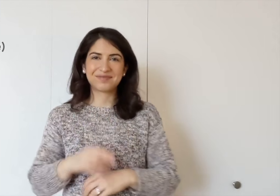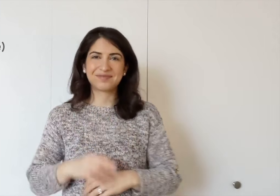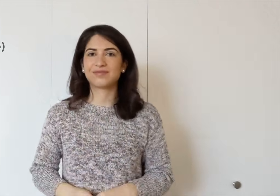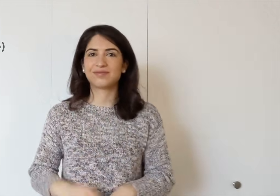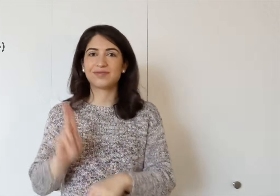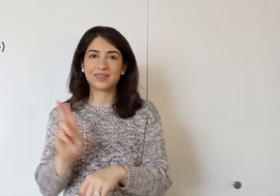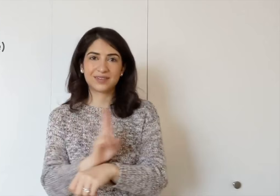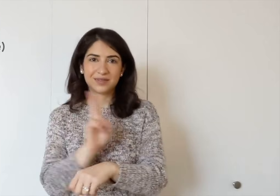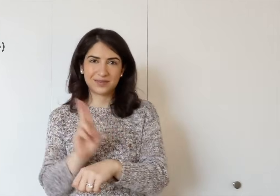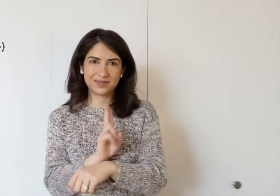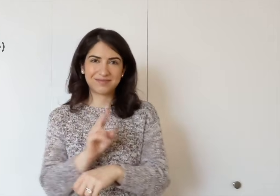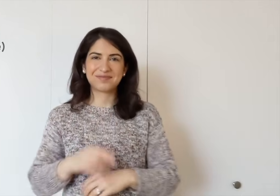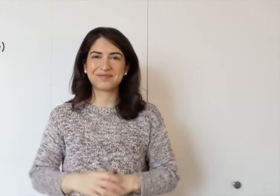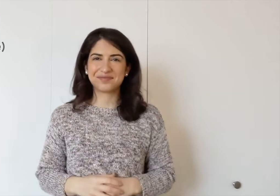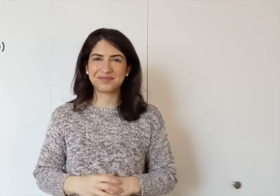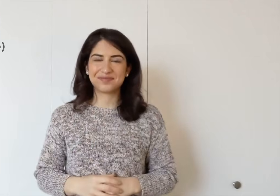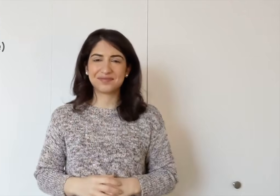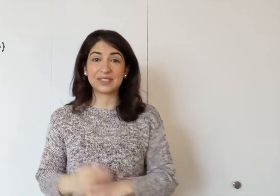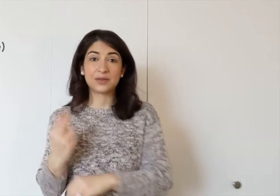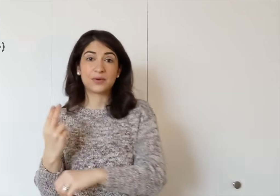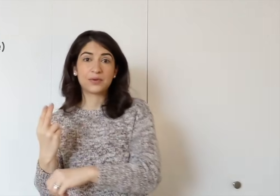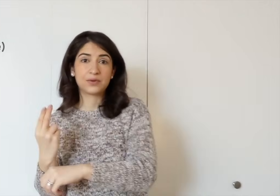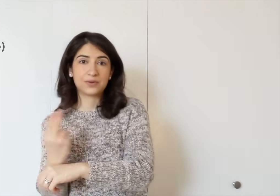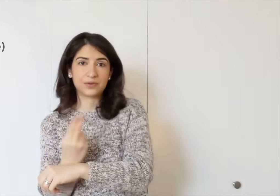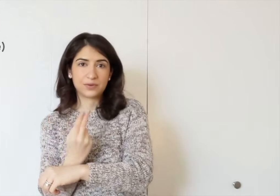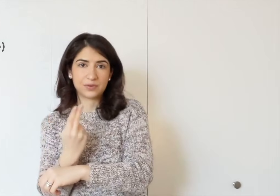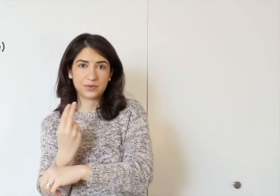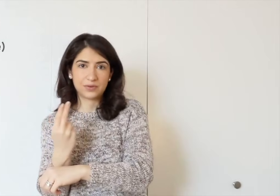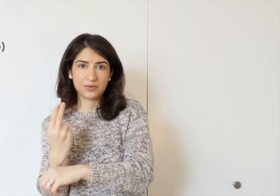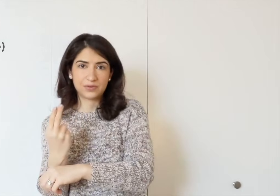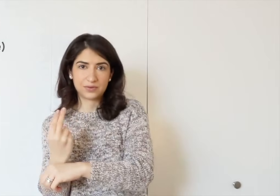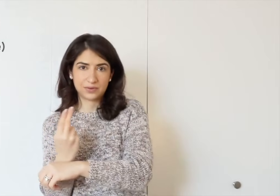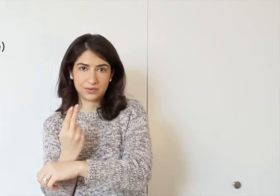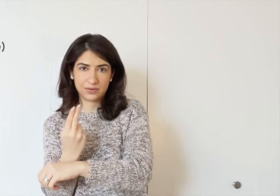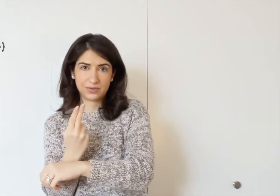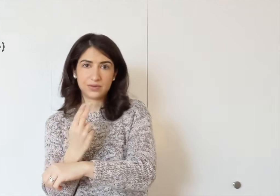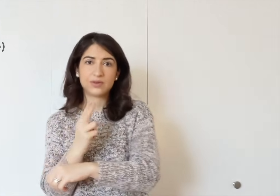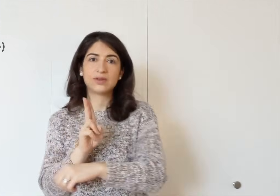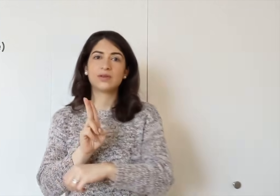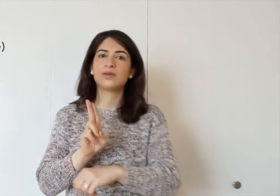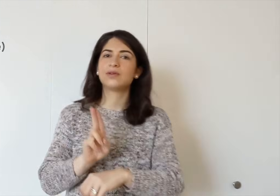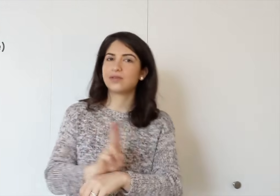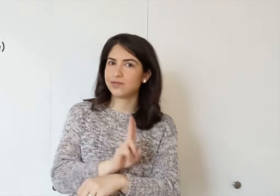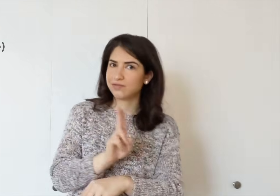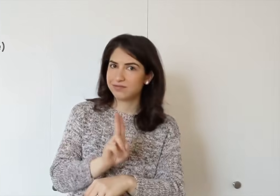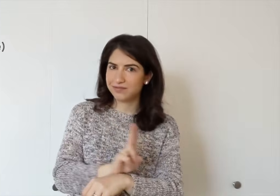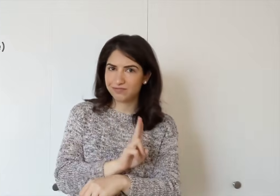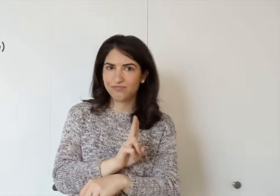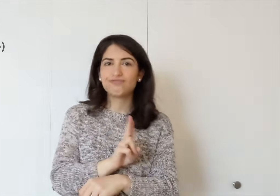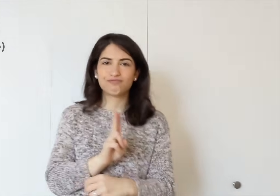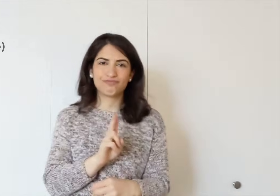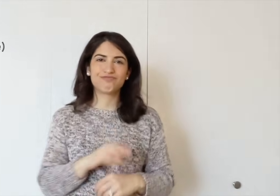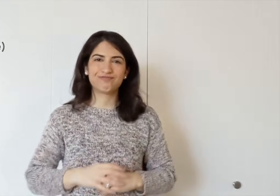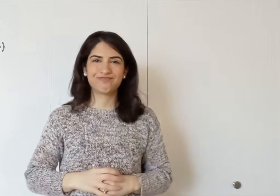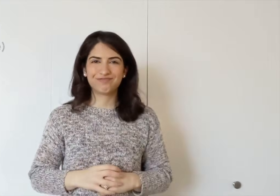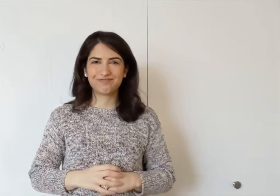USE So: USE or USE.